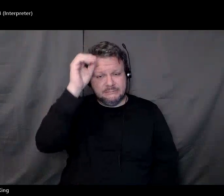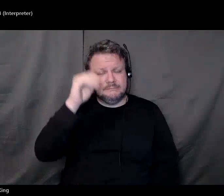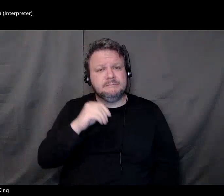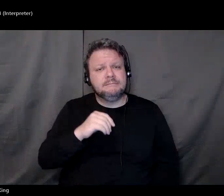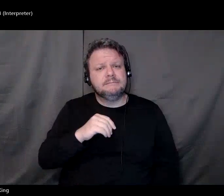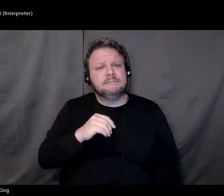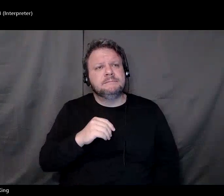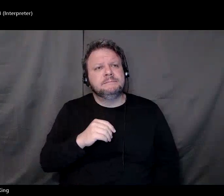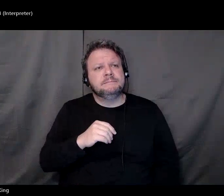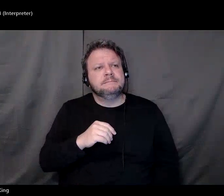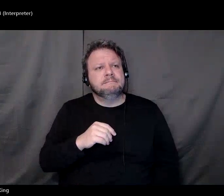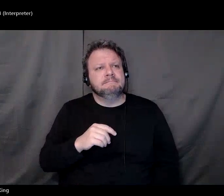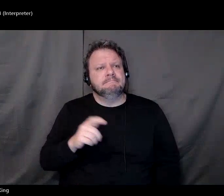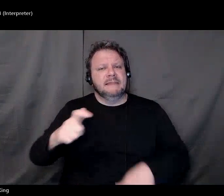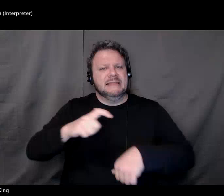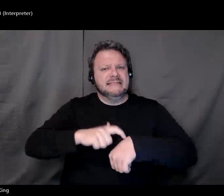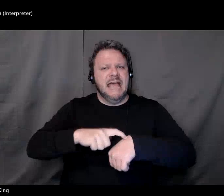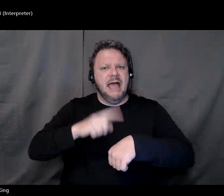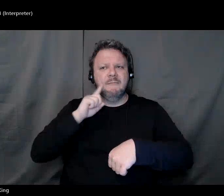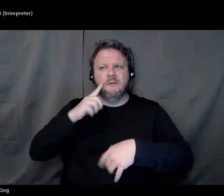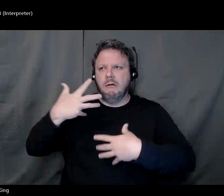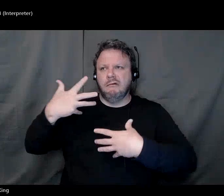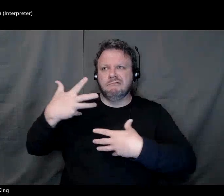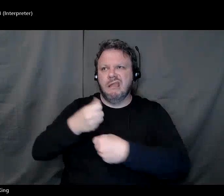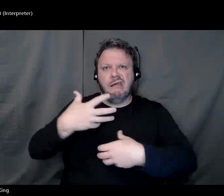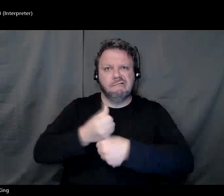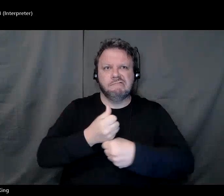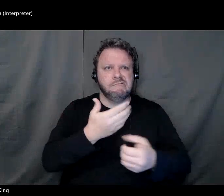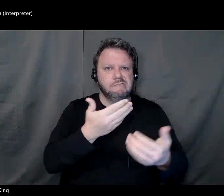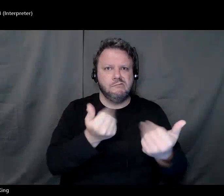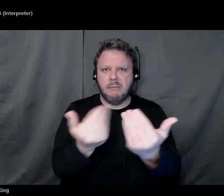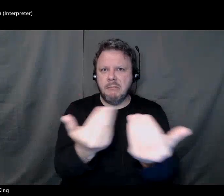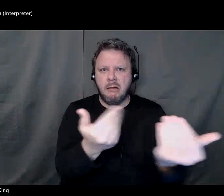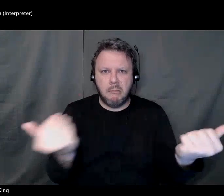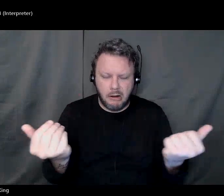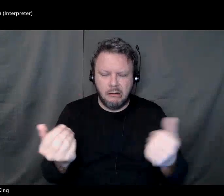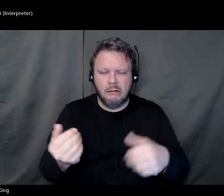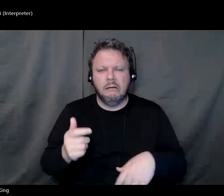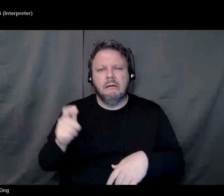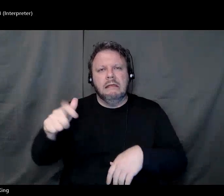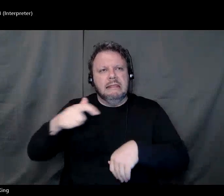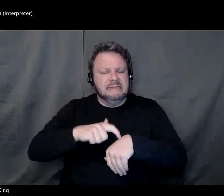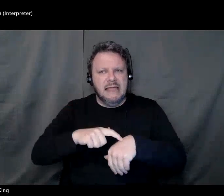in this time of consolidation in this time of figuring out how we can use